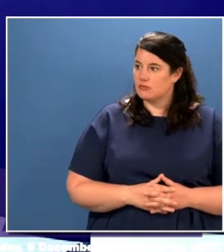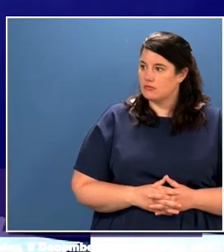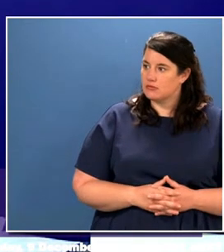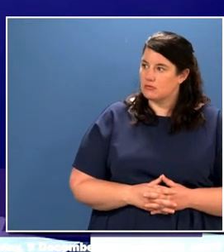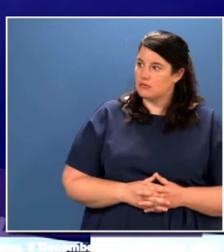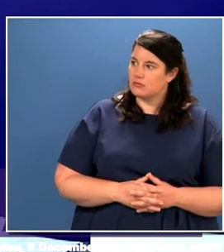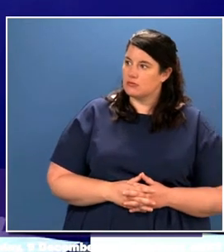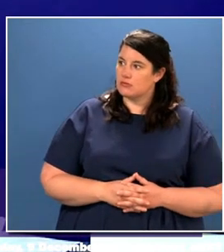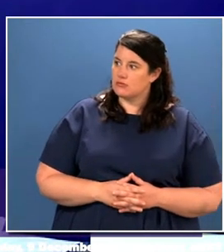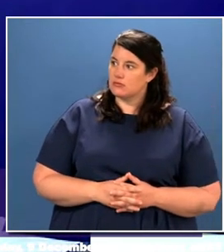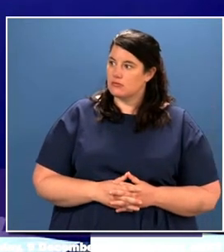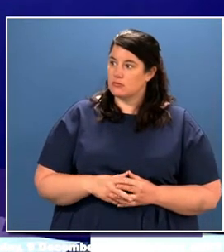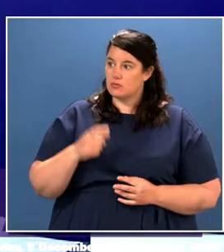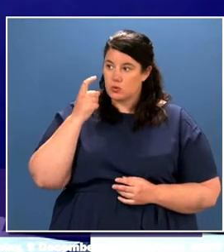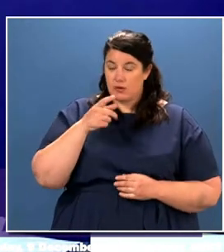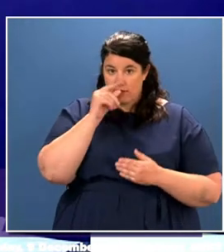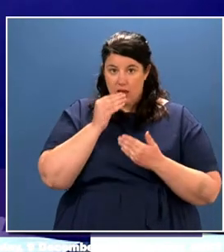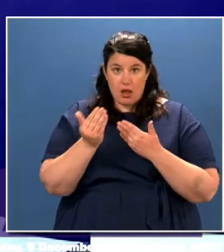microphone there is in the system that you are using?